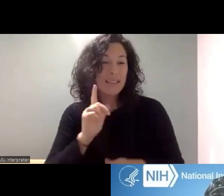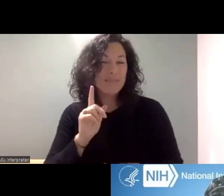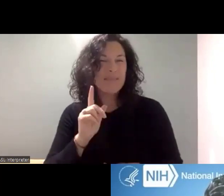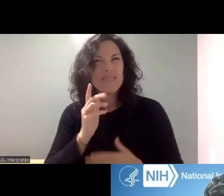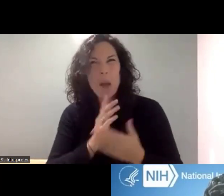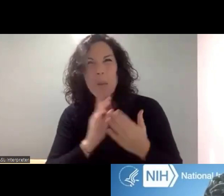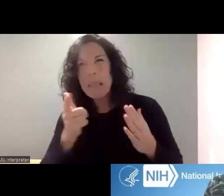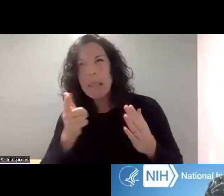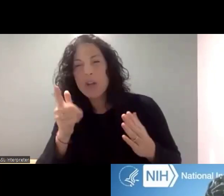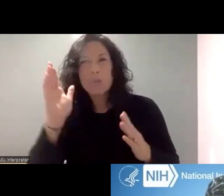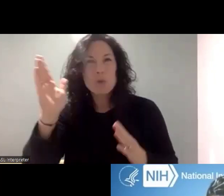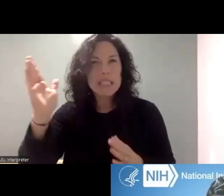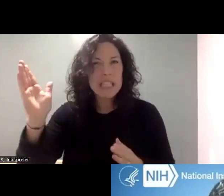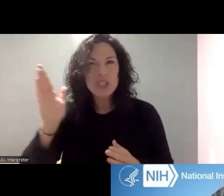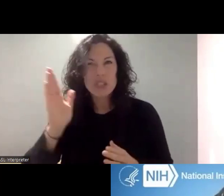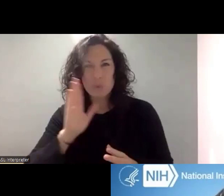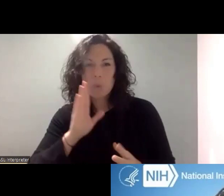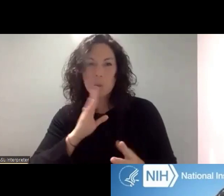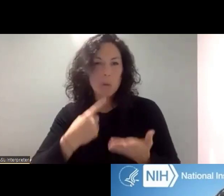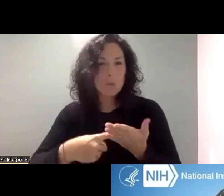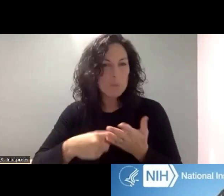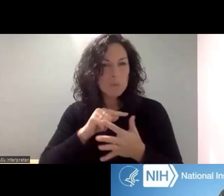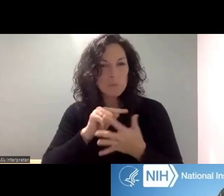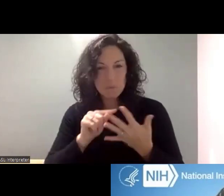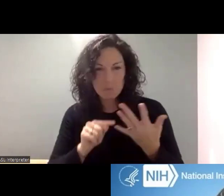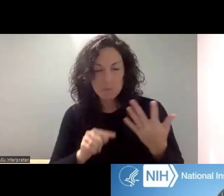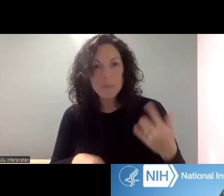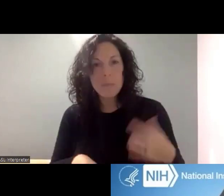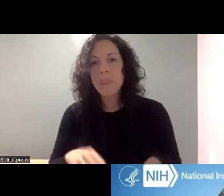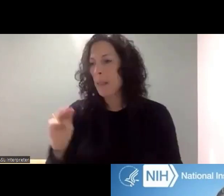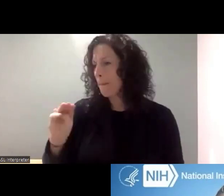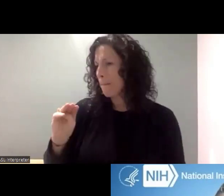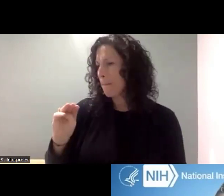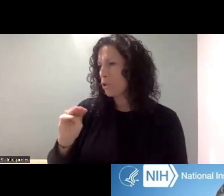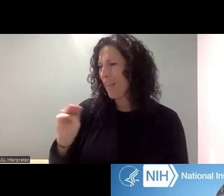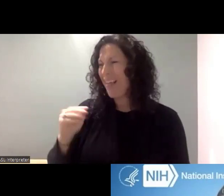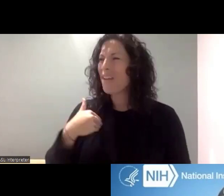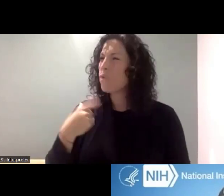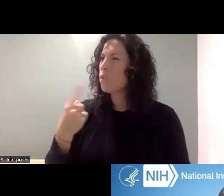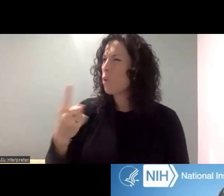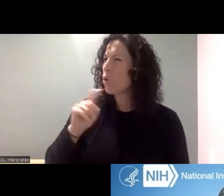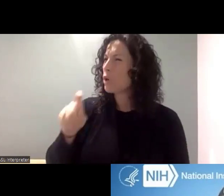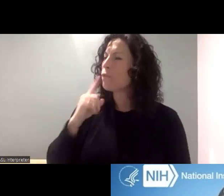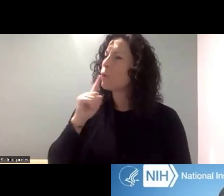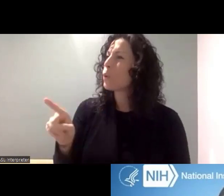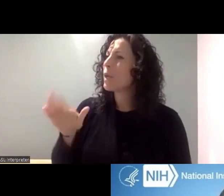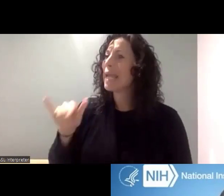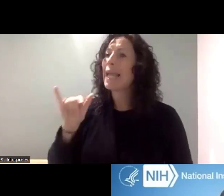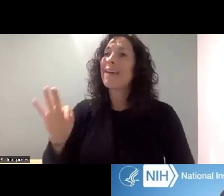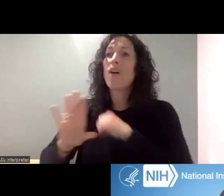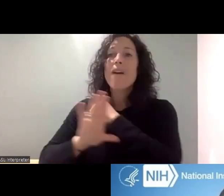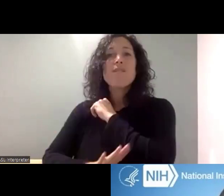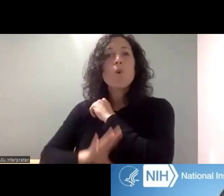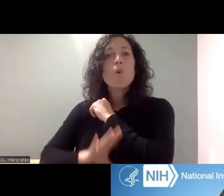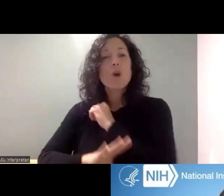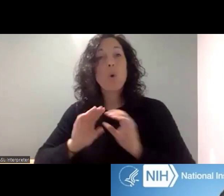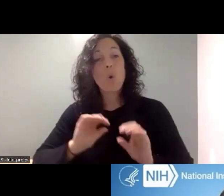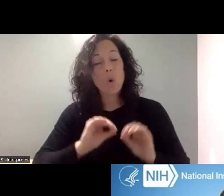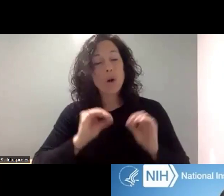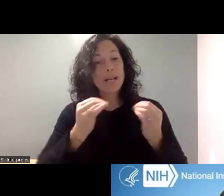as well, Michelle, there was a question for you about if a foreign organization is the prime recipient of an award